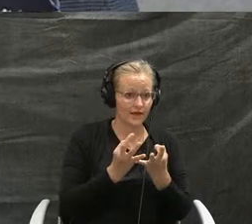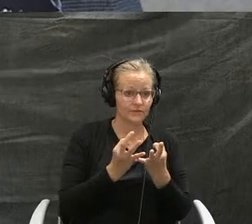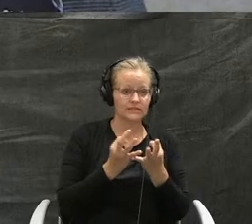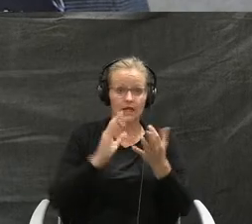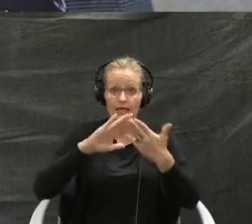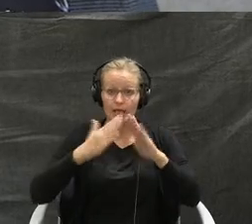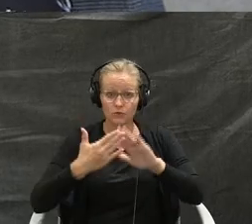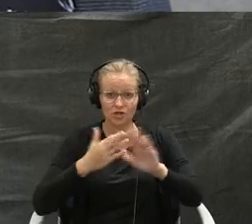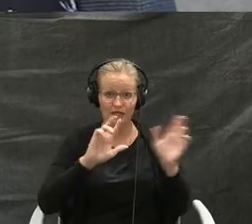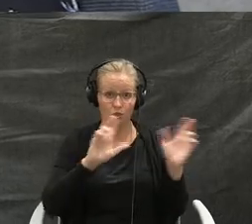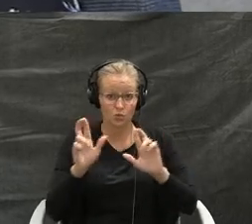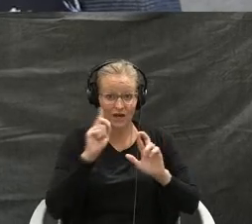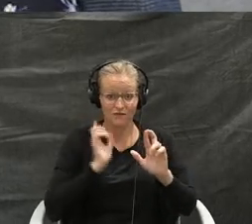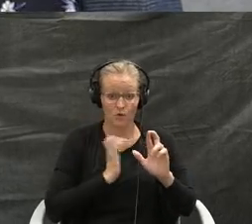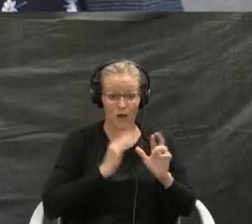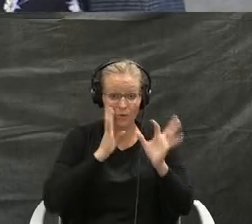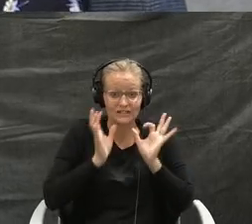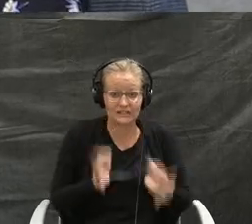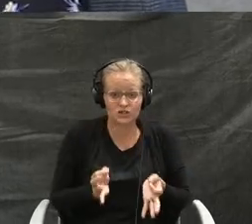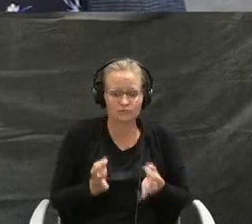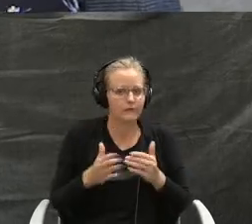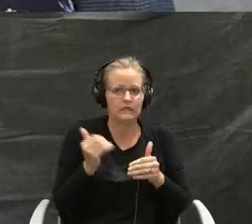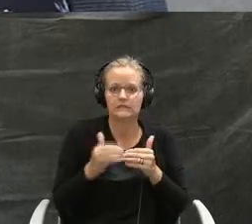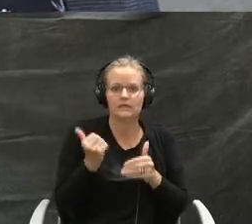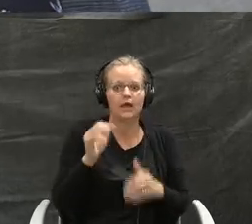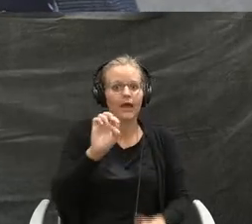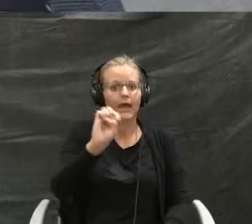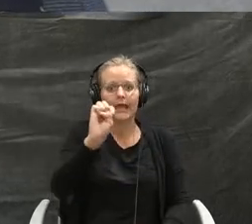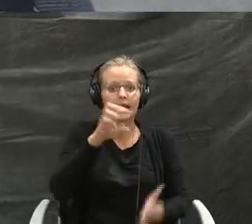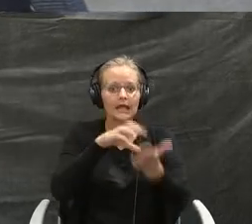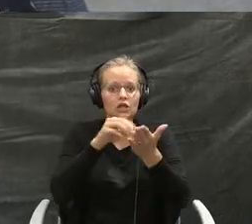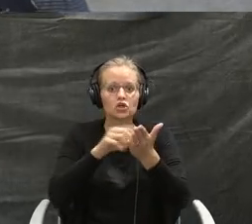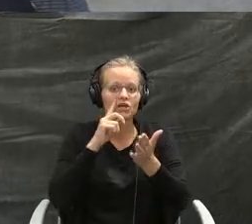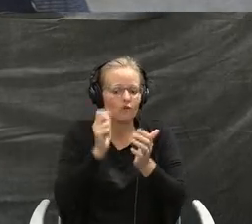is easy E learning for everyone is the safest at this time. We